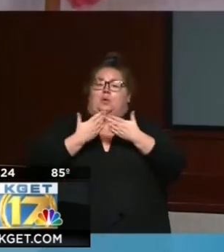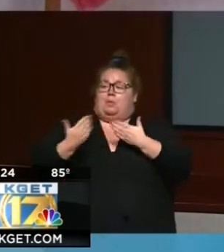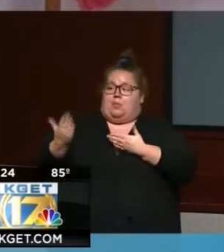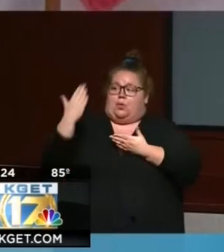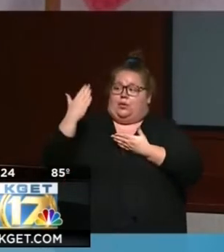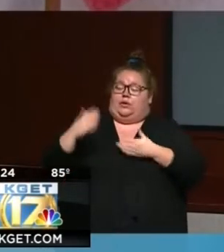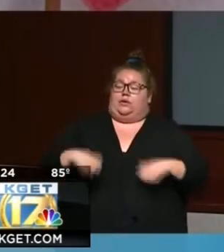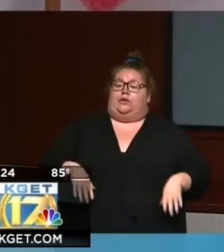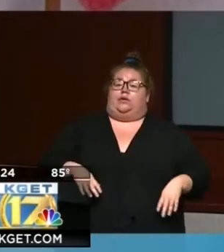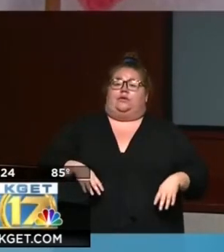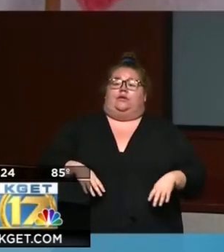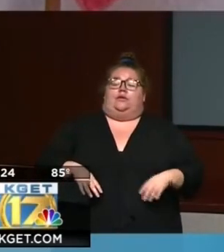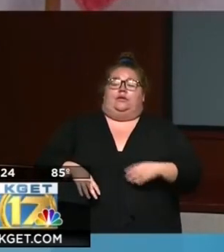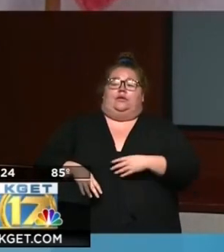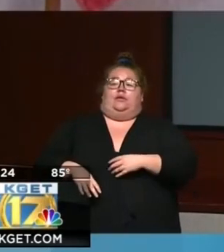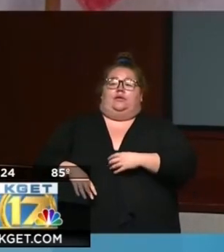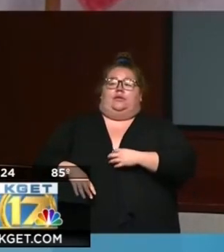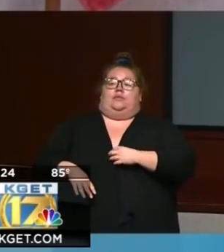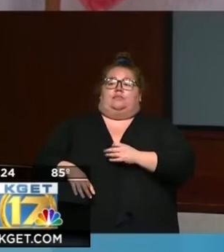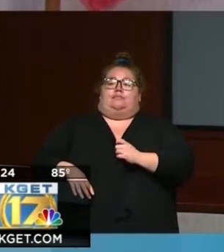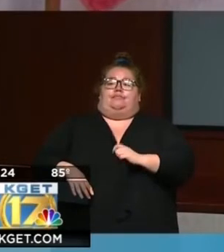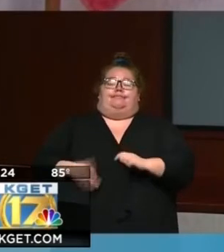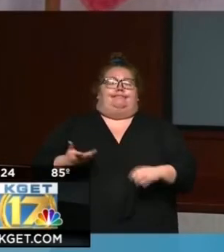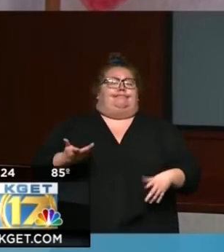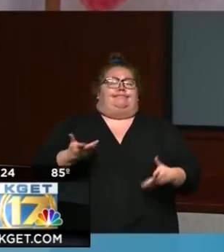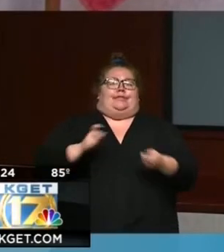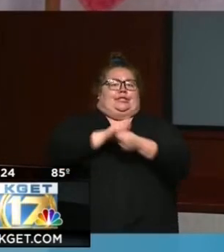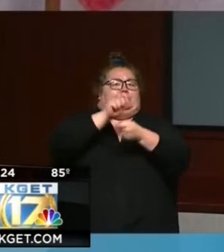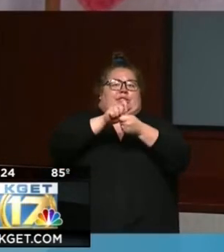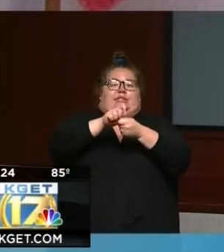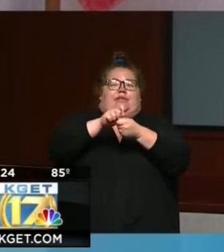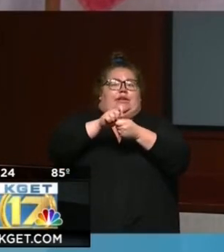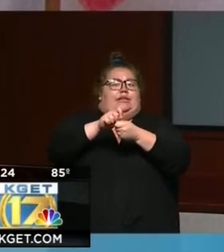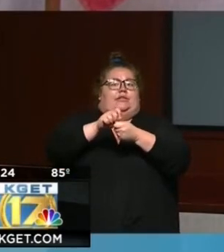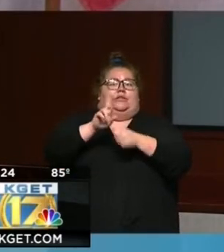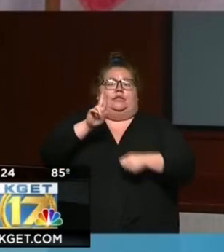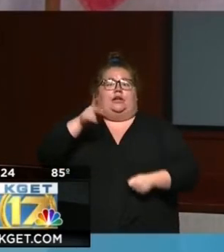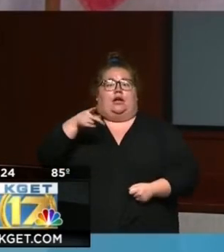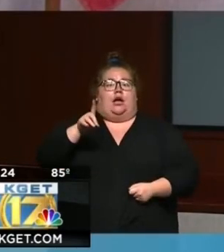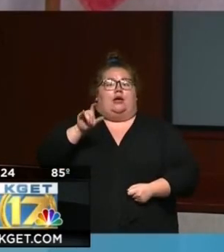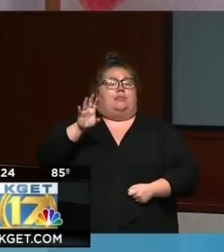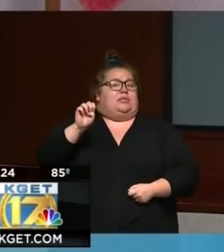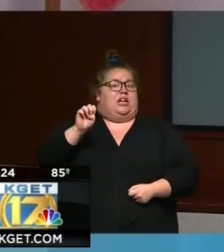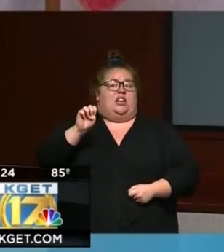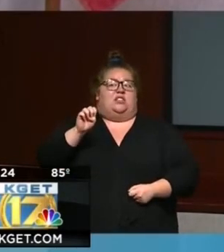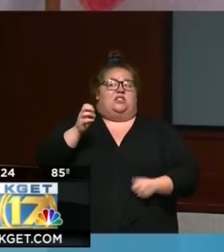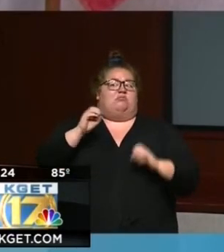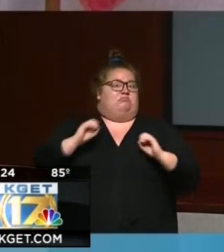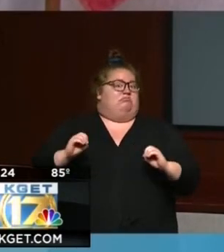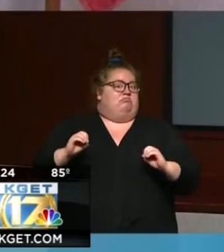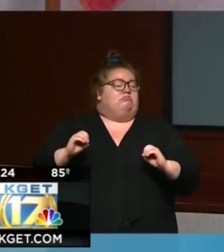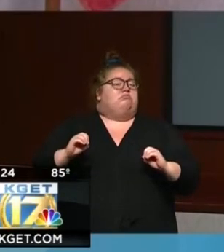ANY UPDATE ON STAFFING FOR HOSPITALIZATIONS?